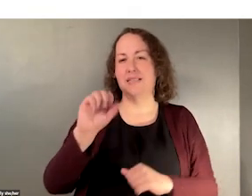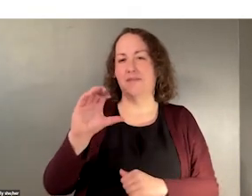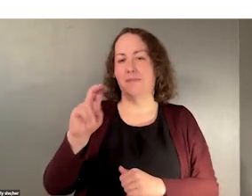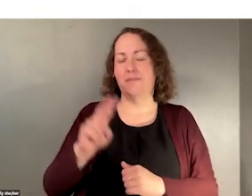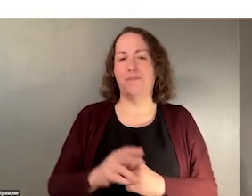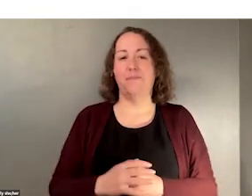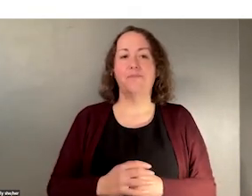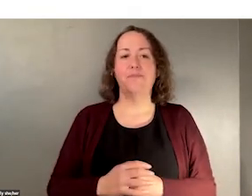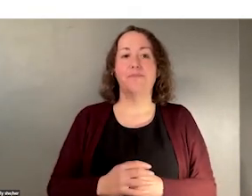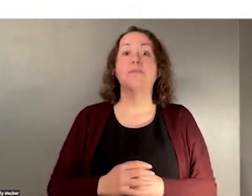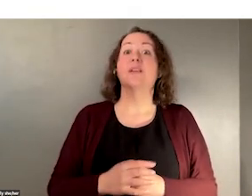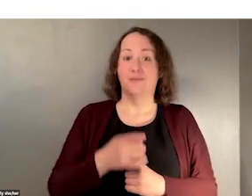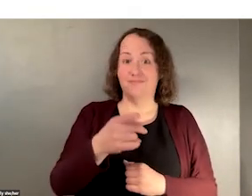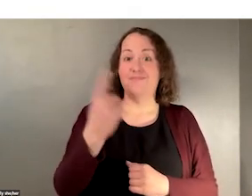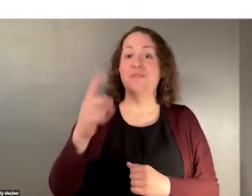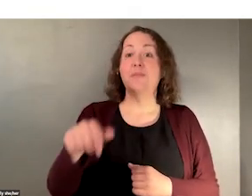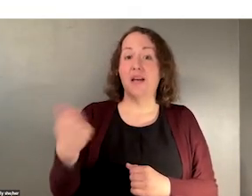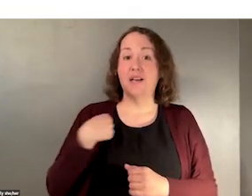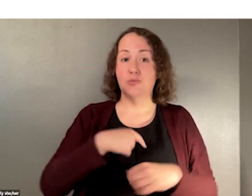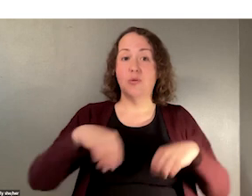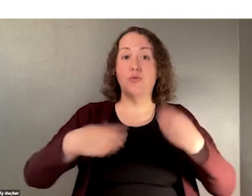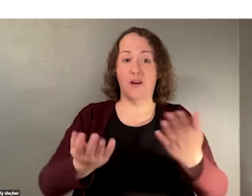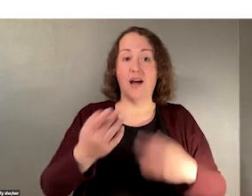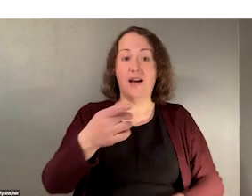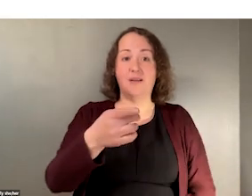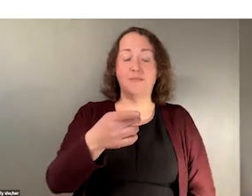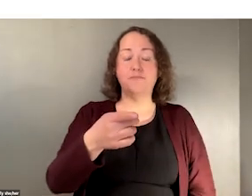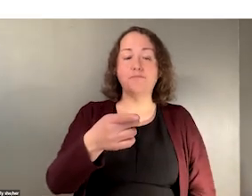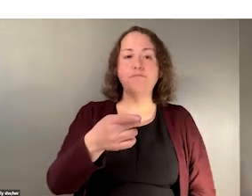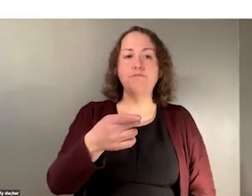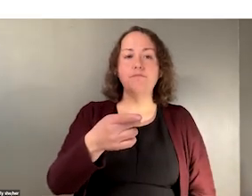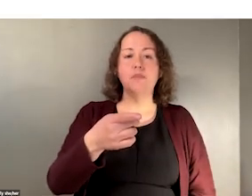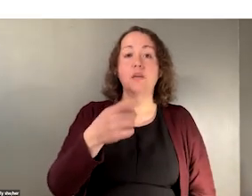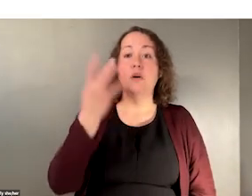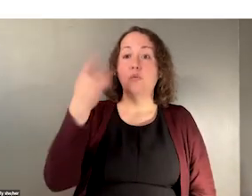There's something else that we also provide, and this was based on feedback that we received